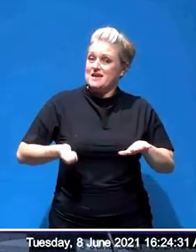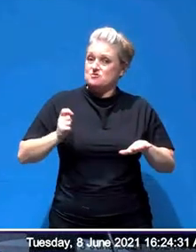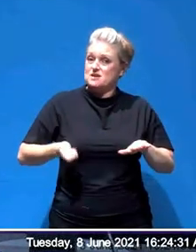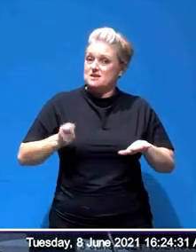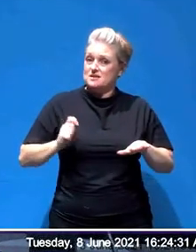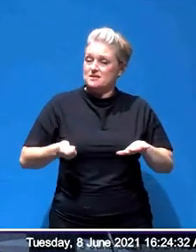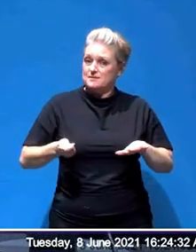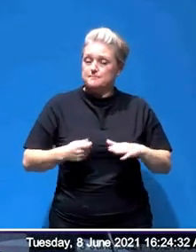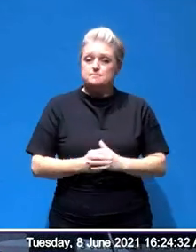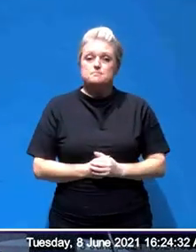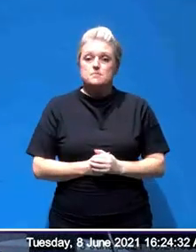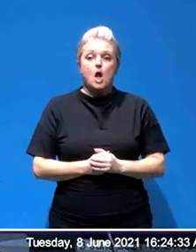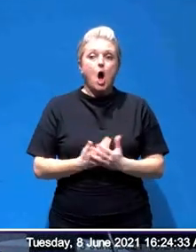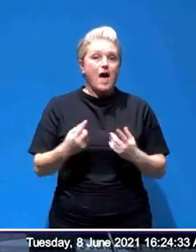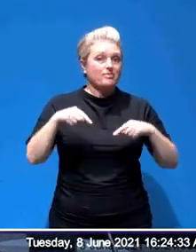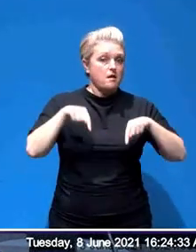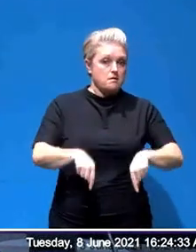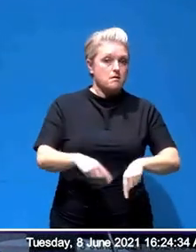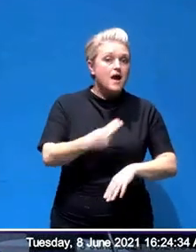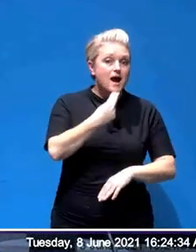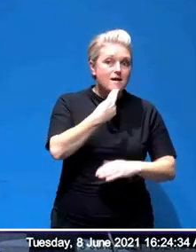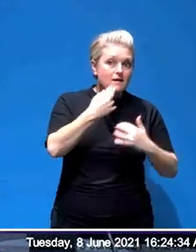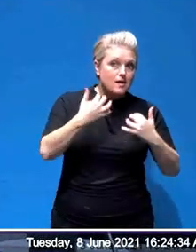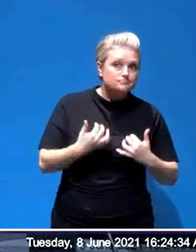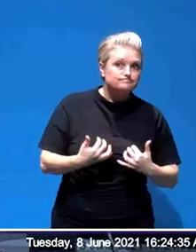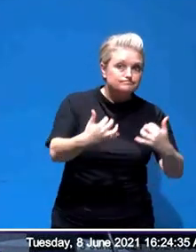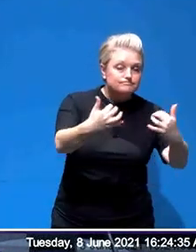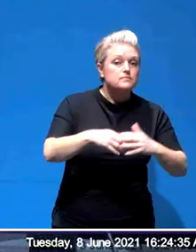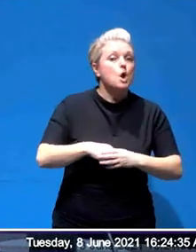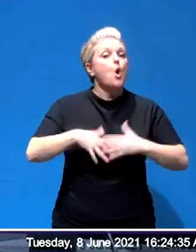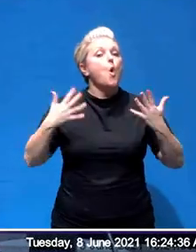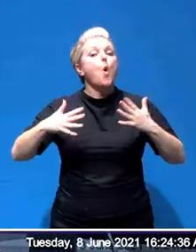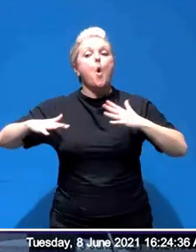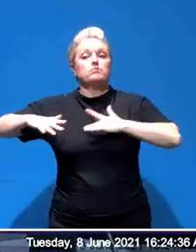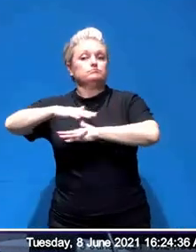in the hearing room or making comment online, to be reminded